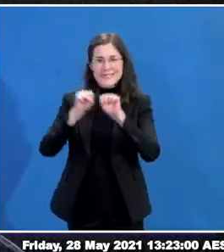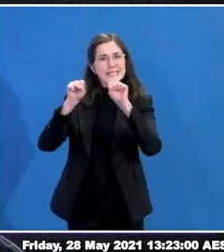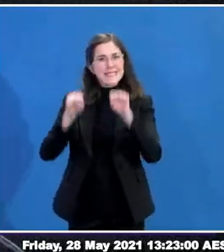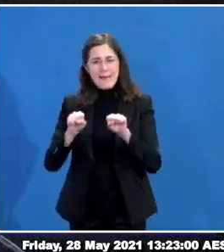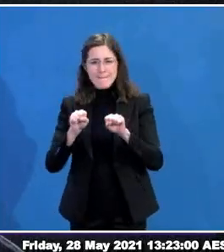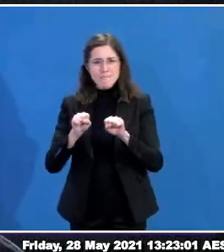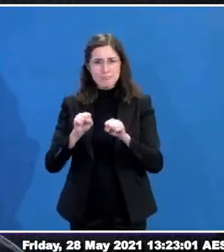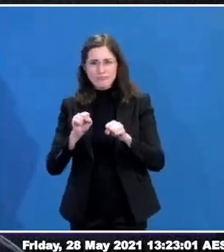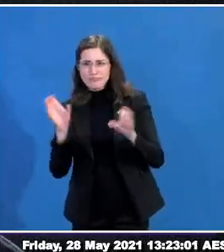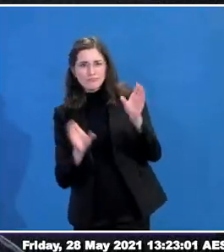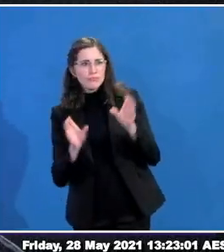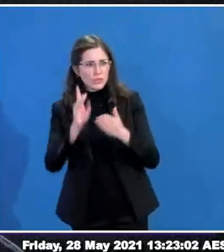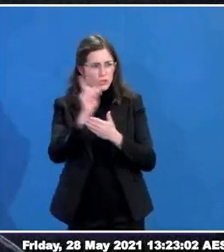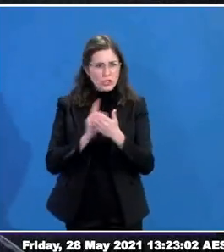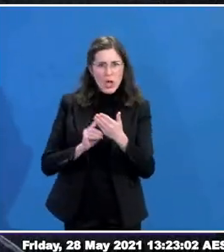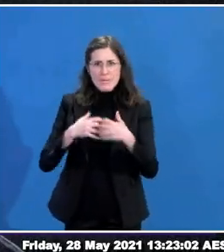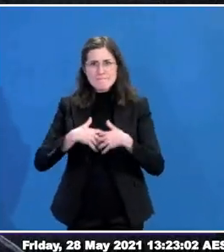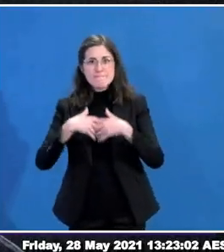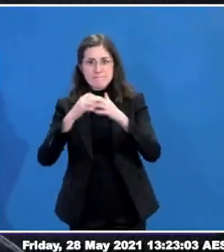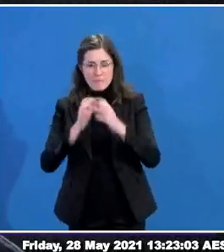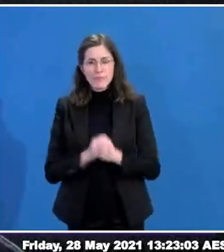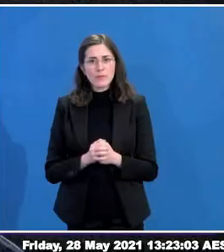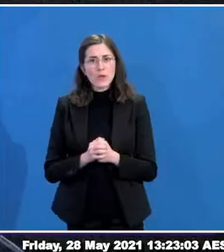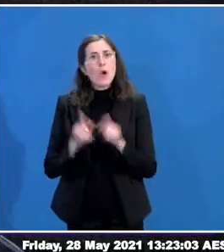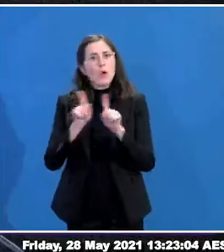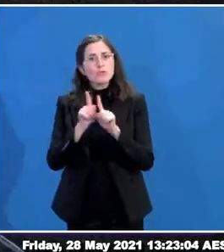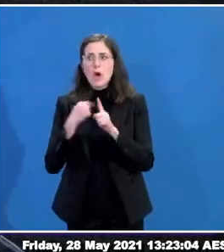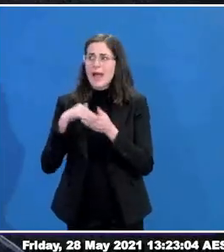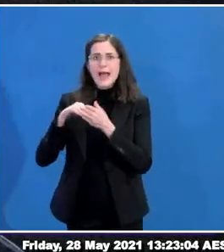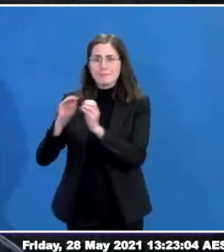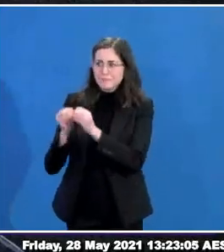supporting the negotiations around the bilateral agreements and the rollout of the NDIS.